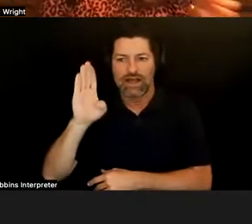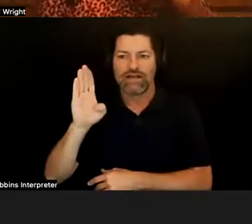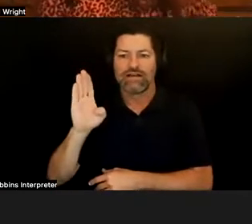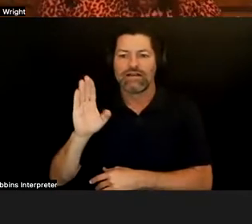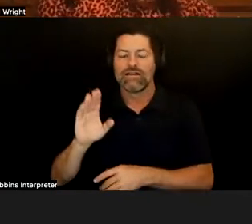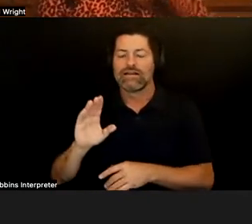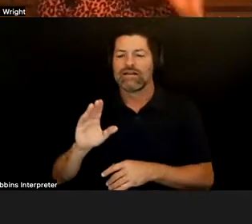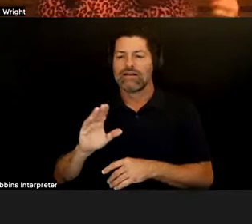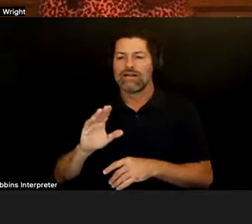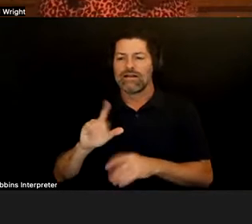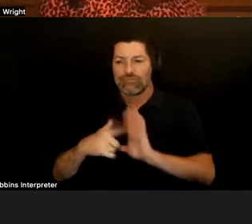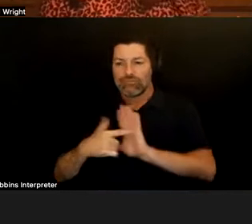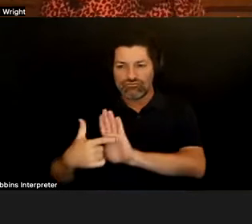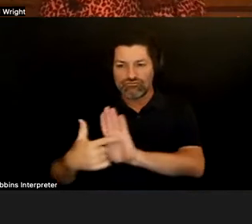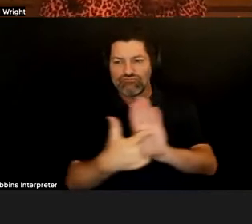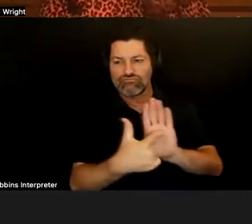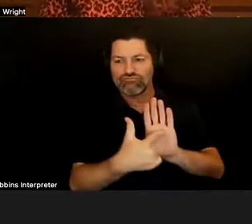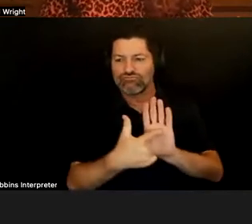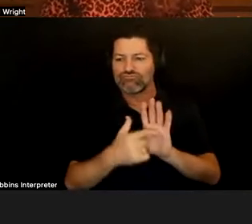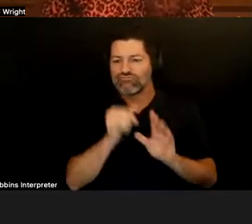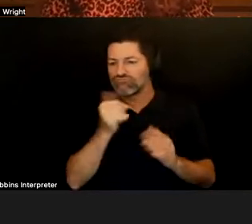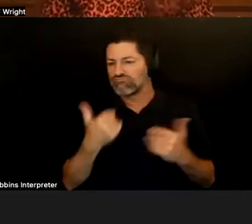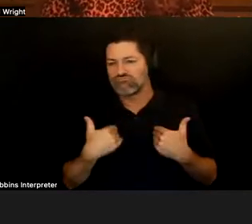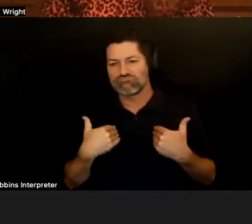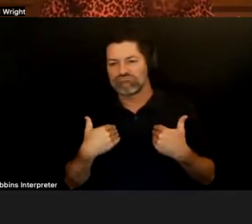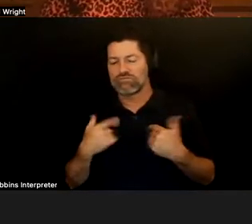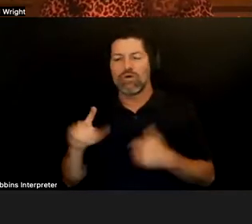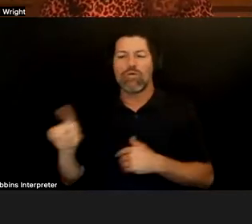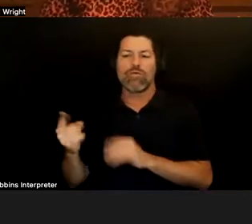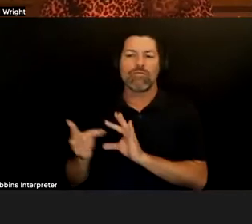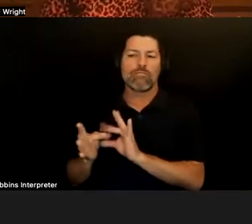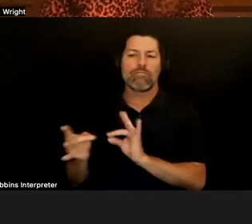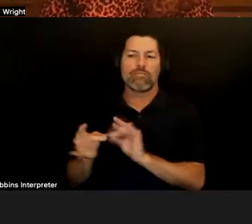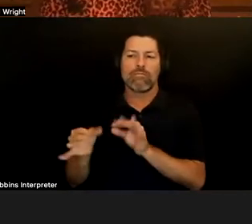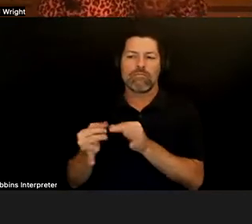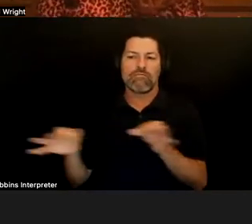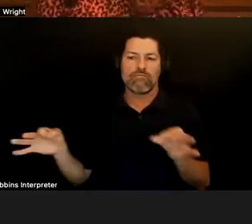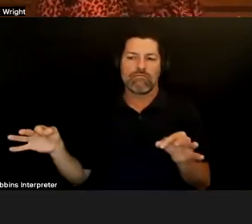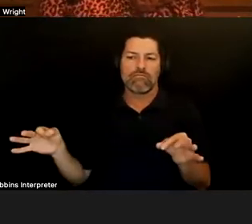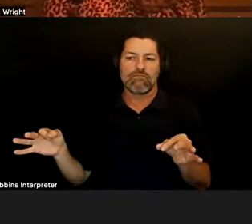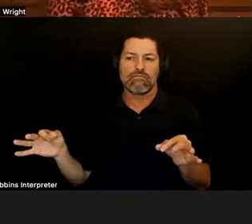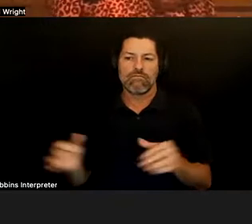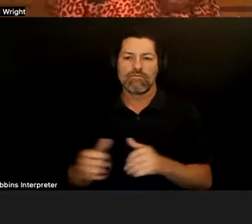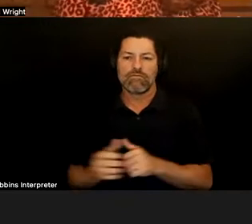depicted any more than in in language. 20:26:36 And you might even remember that